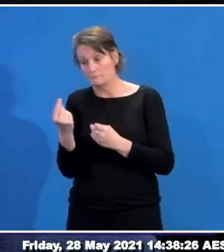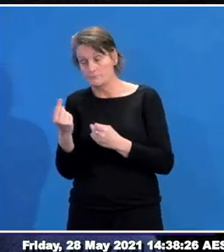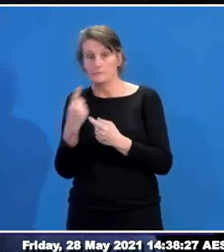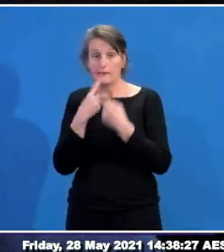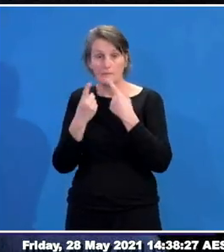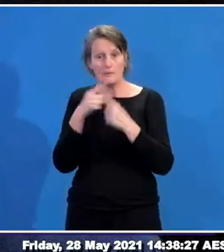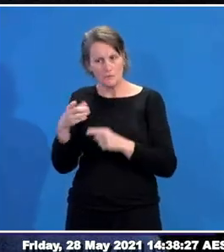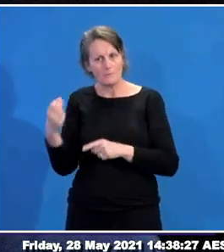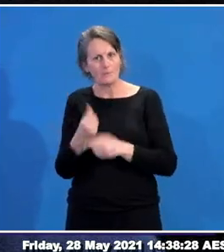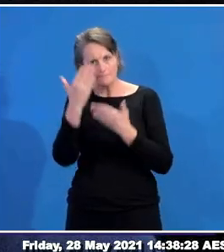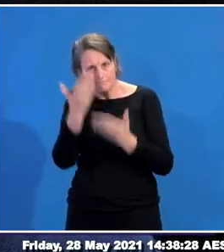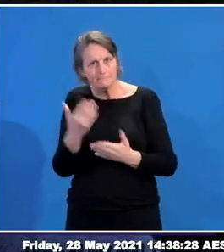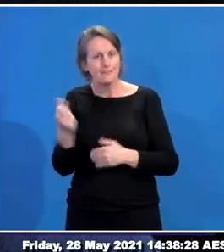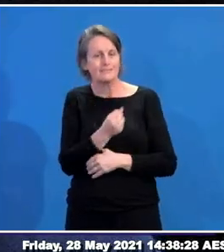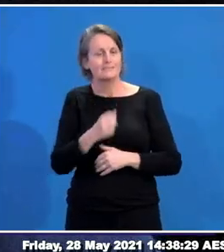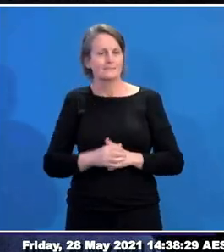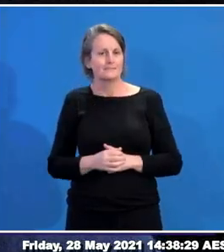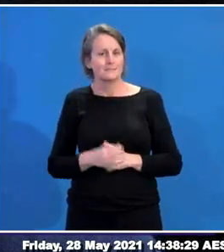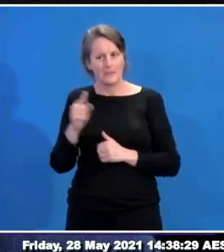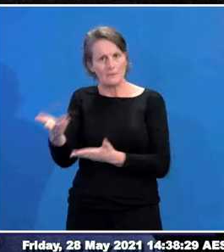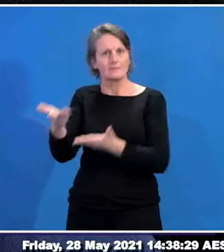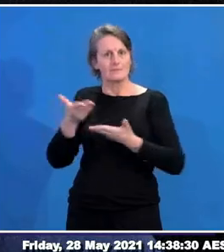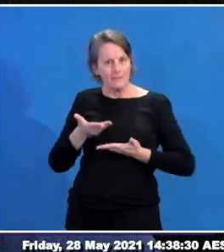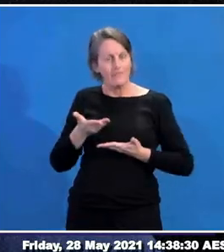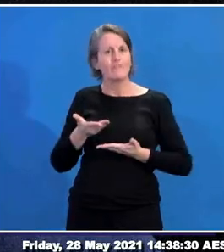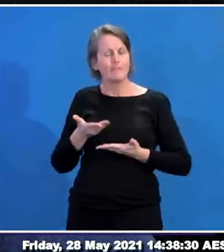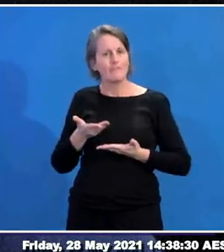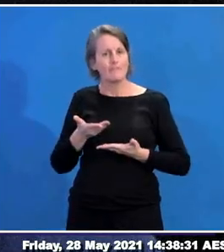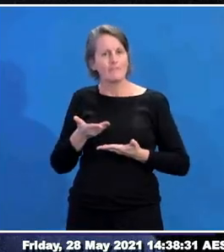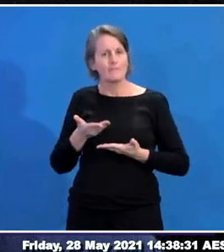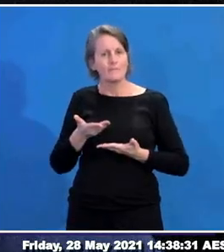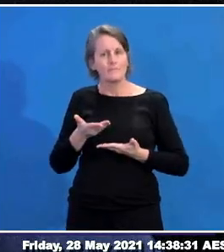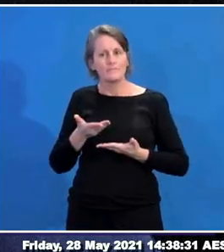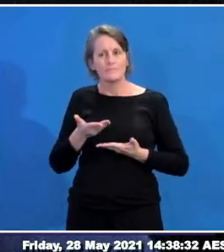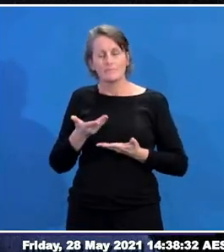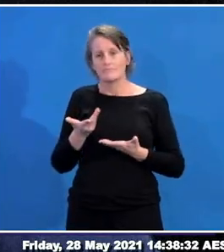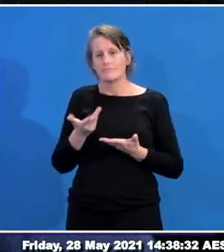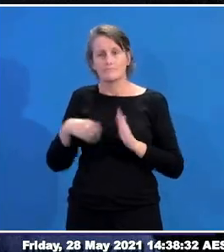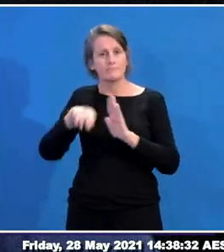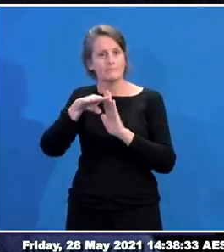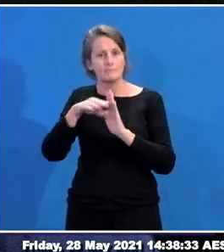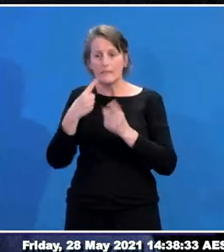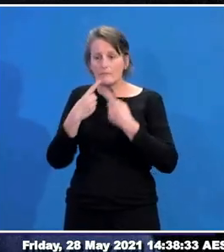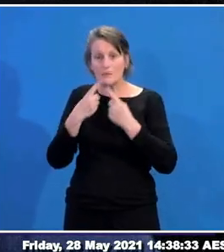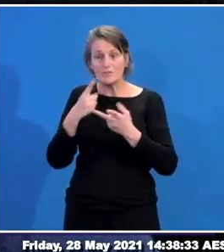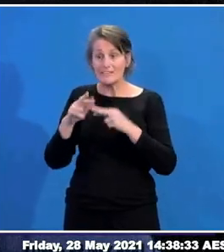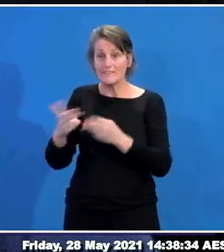There are penalties for providing us with what turns out to be false information.